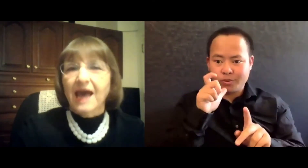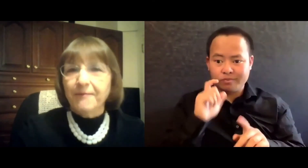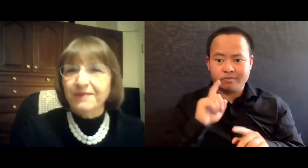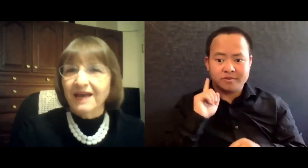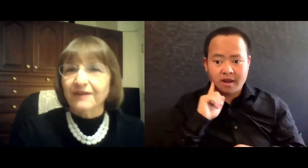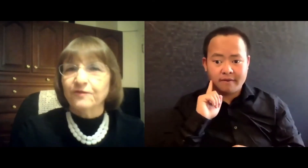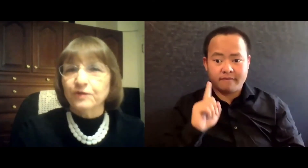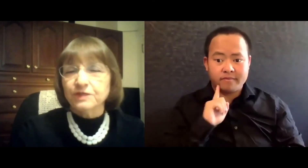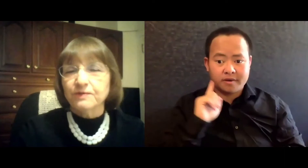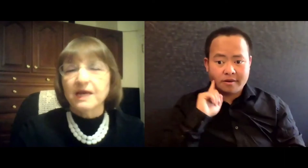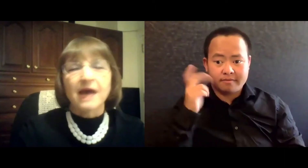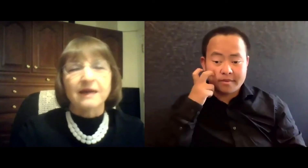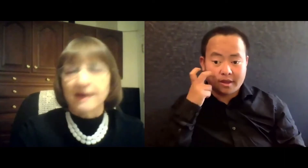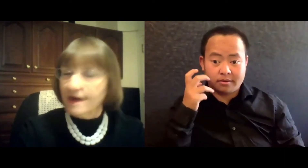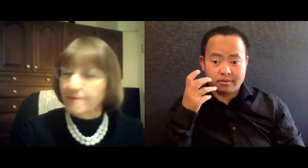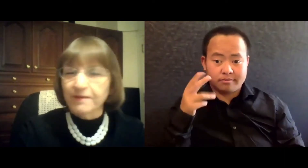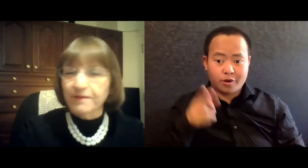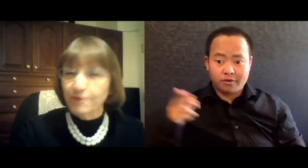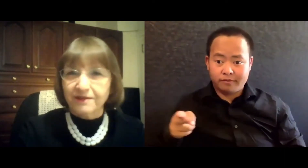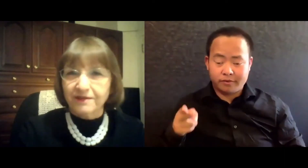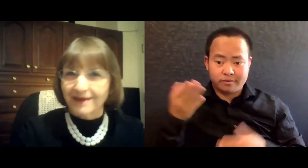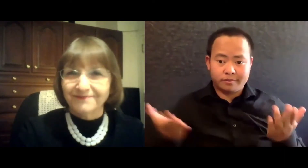happy anniversary and happy birthday.